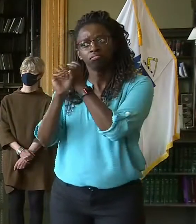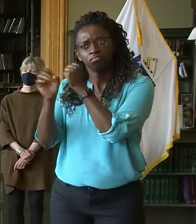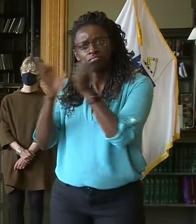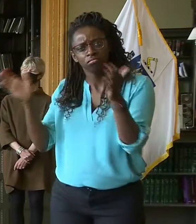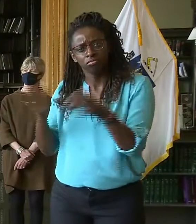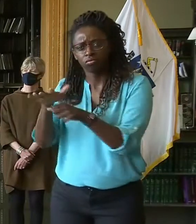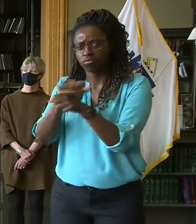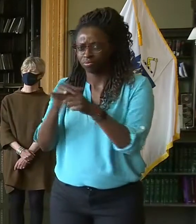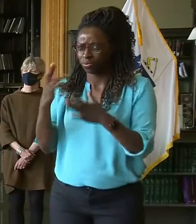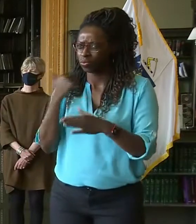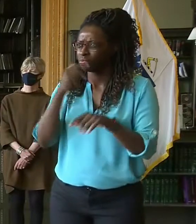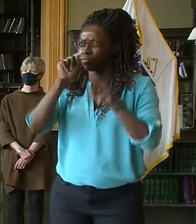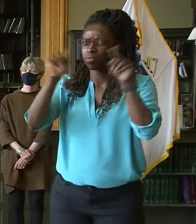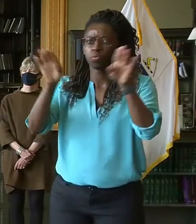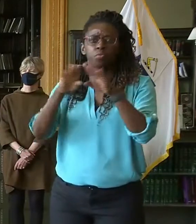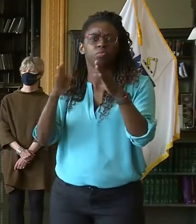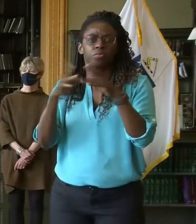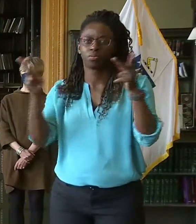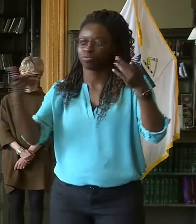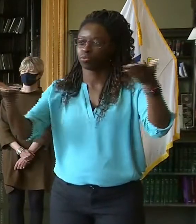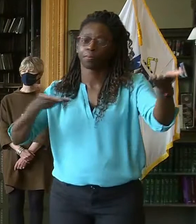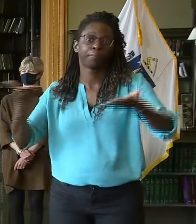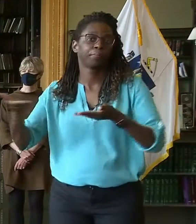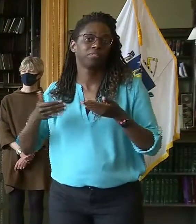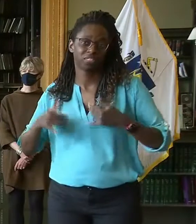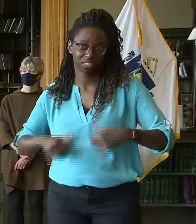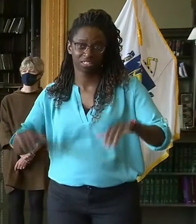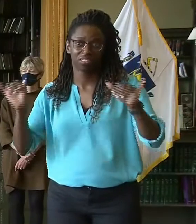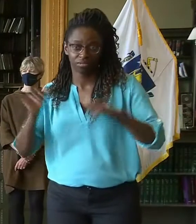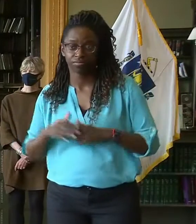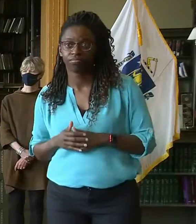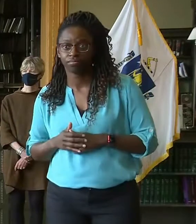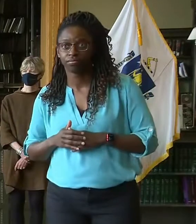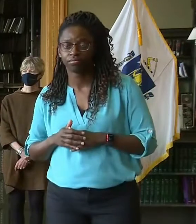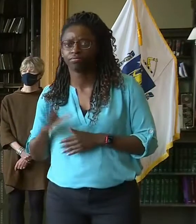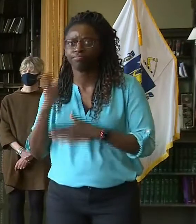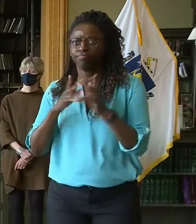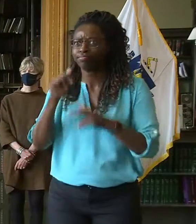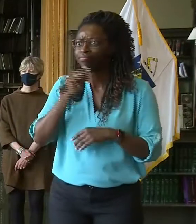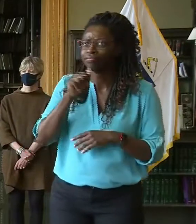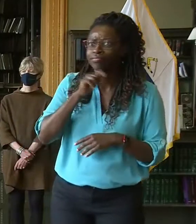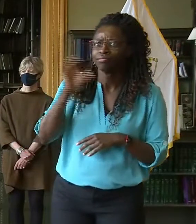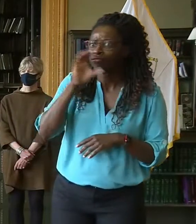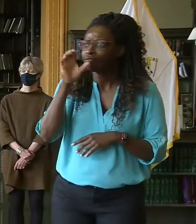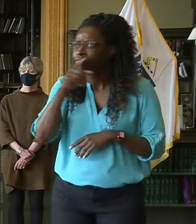RESTAURANTS AND OTHER HOPEFULLY, THIS CAMPAIGN WILL